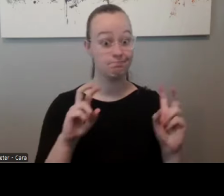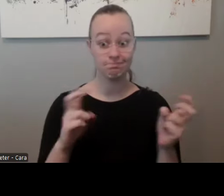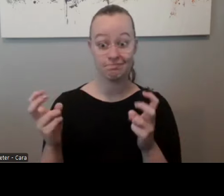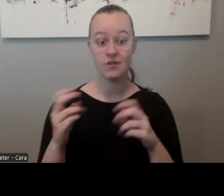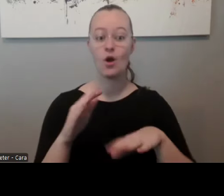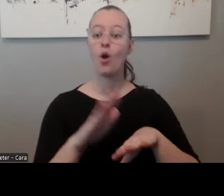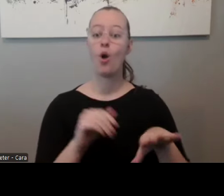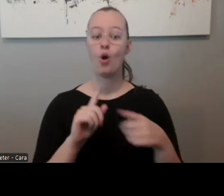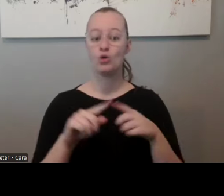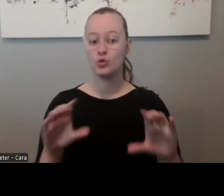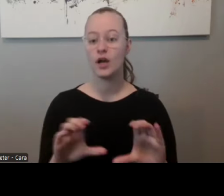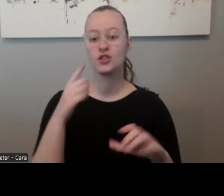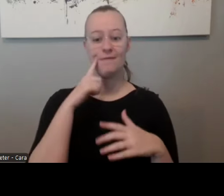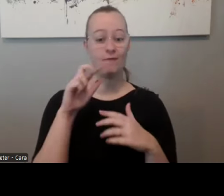for Building the Home and Community Based